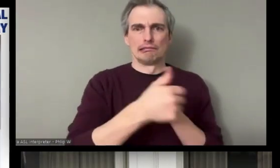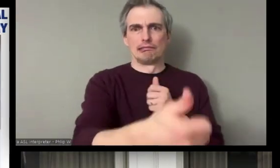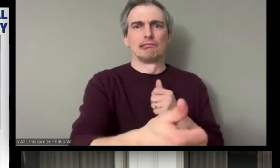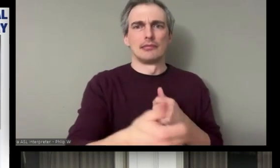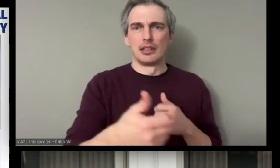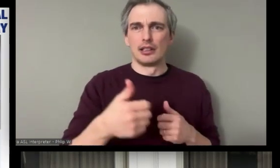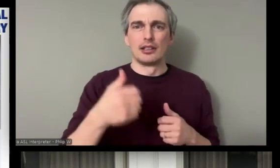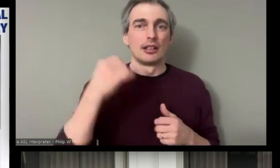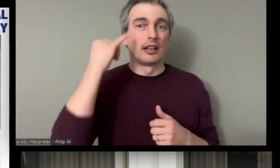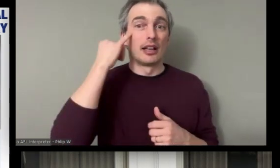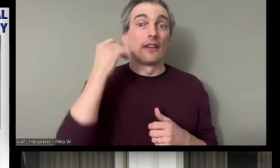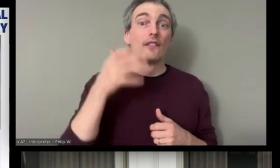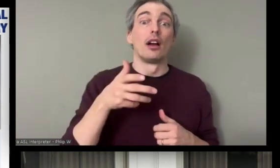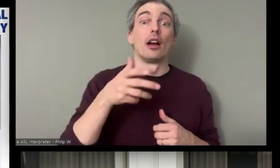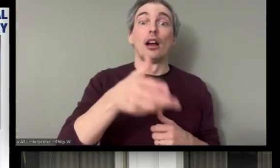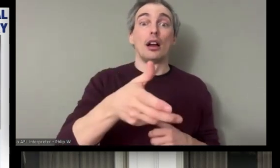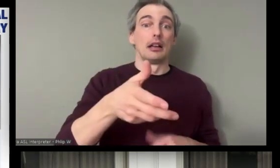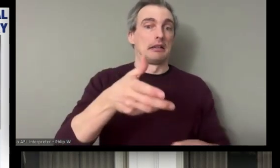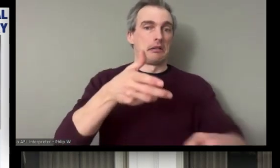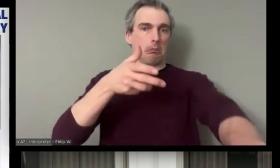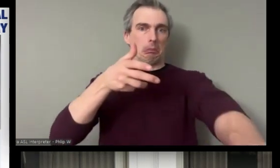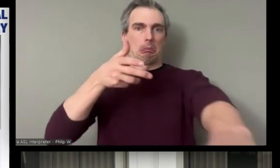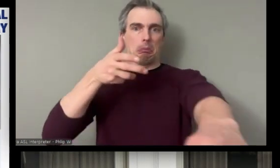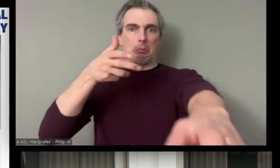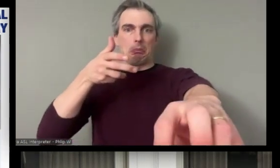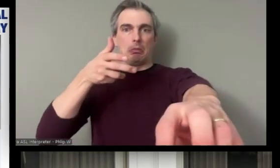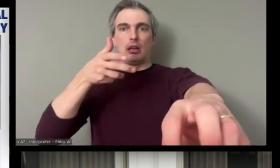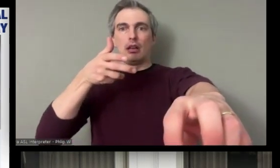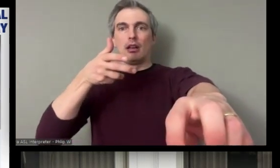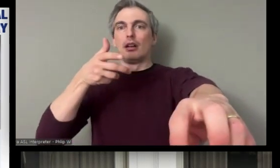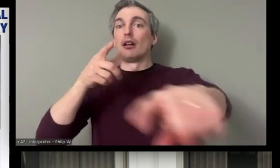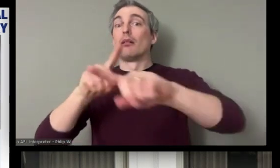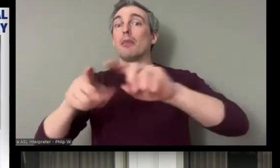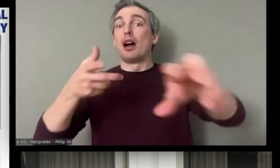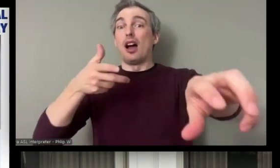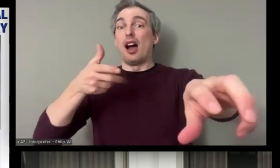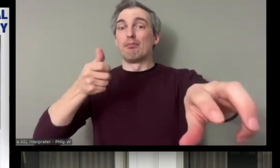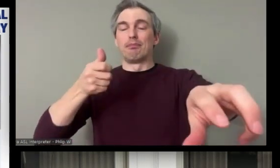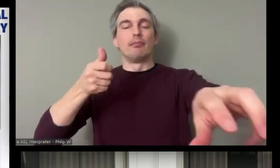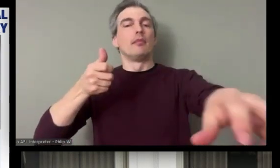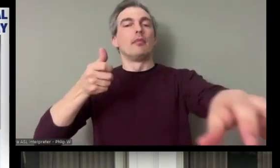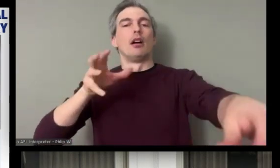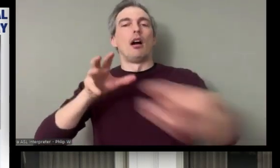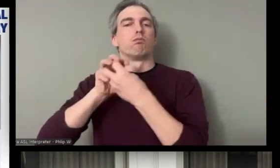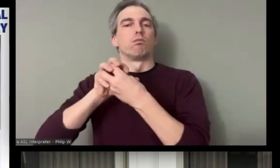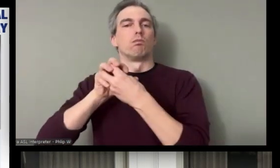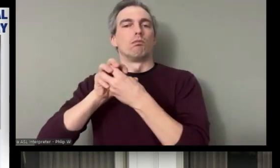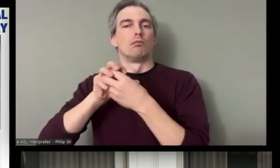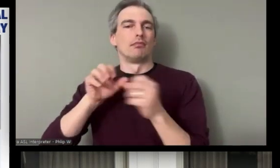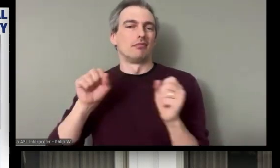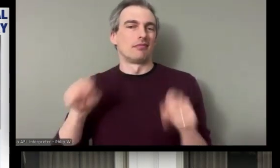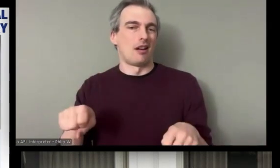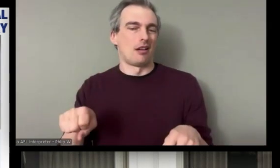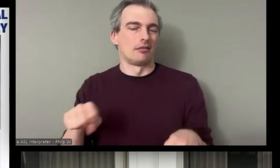the trigger to grab it, it's able to be sucked up and come into your hand. And so that was great.